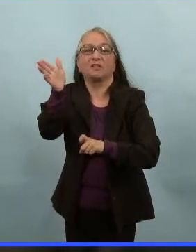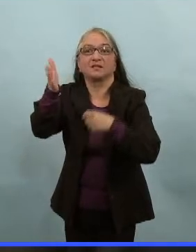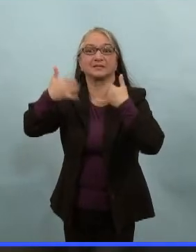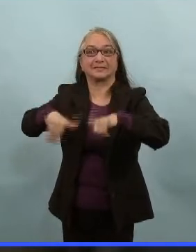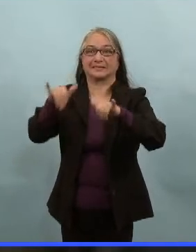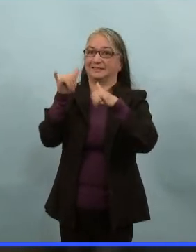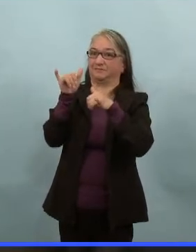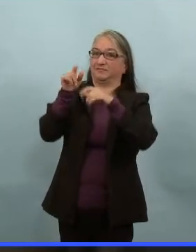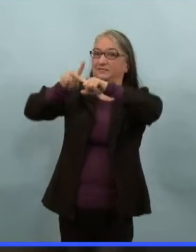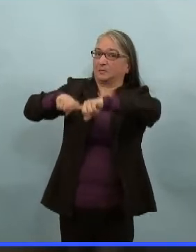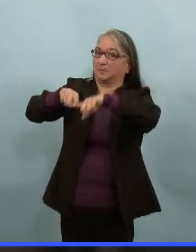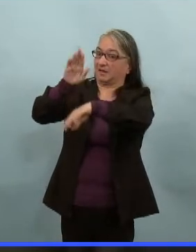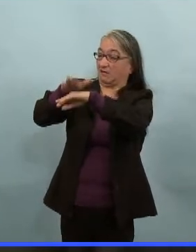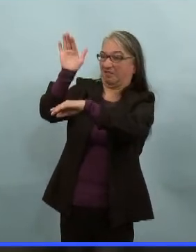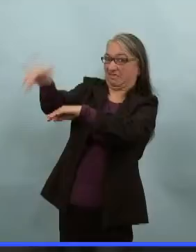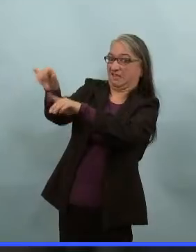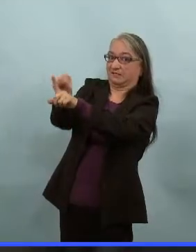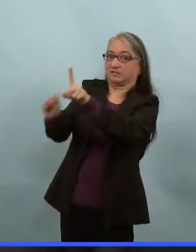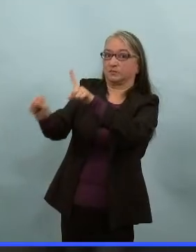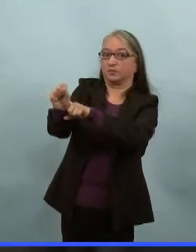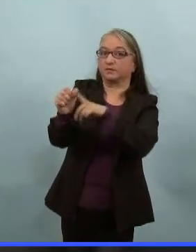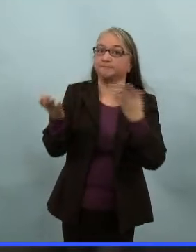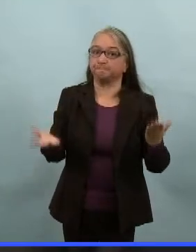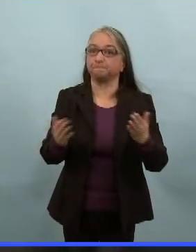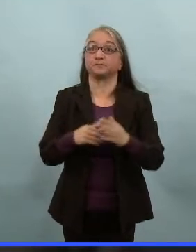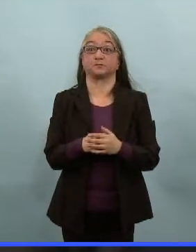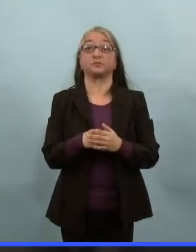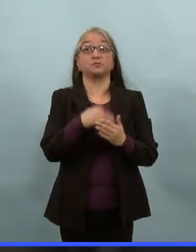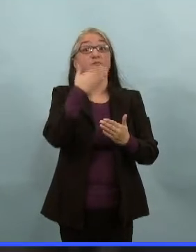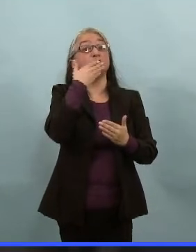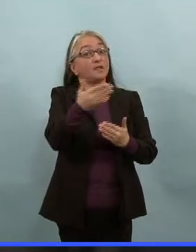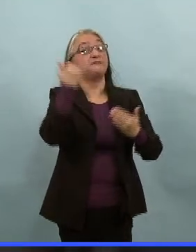we'll have a good idea in general about case numbers again this is going to be less about